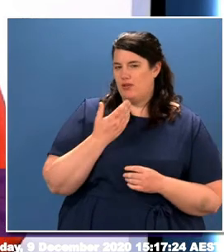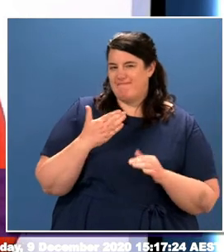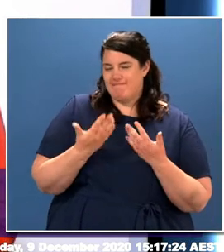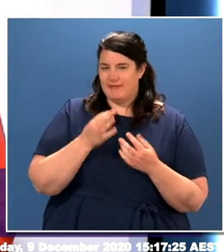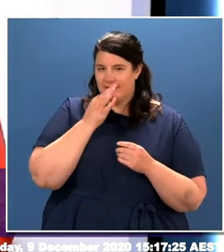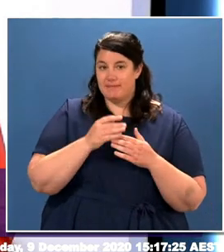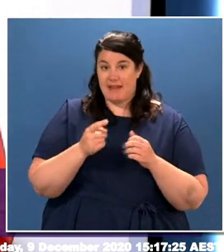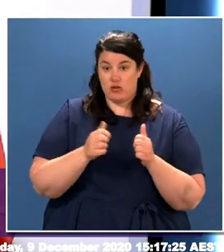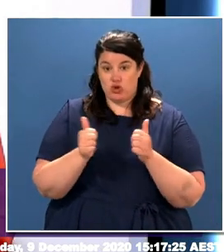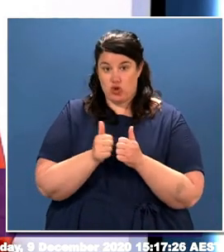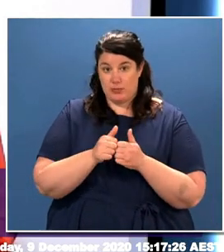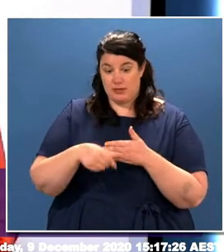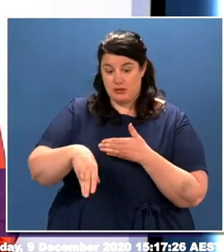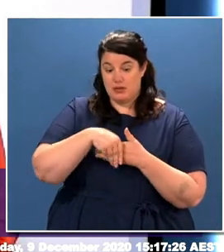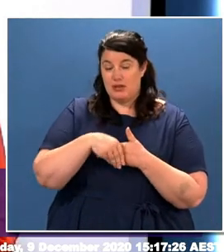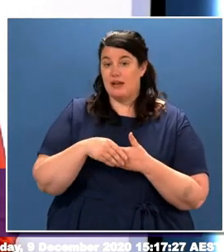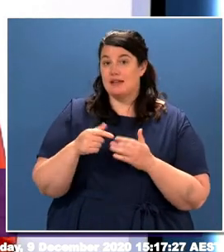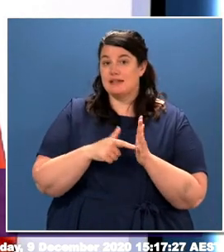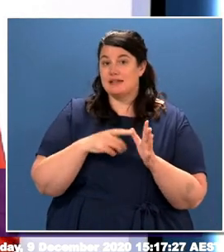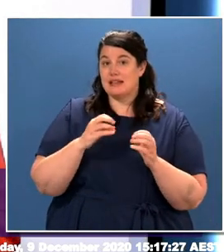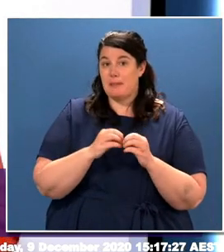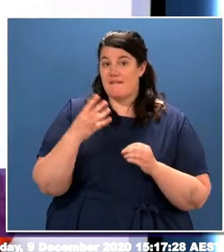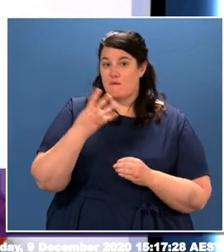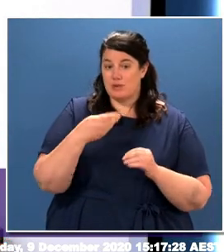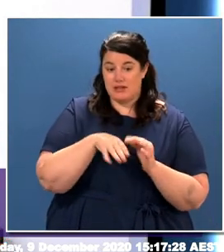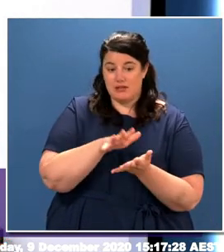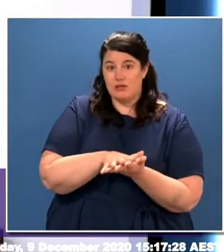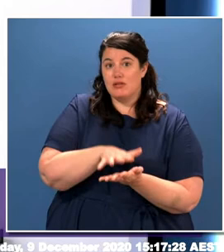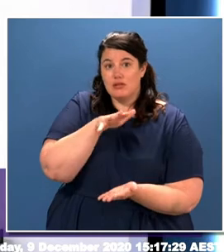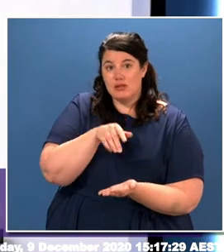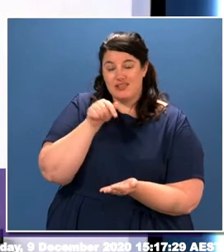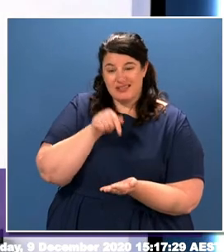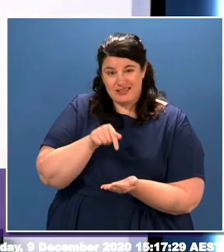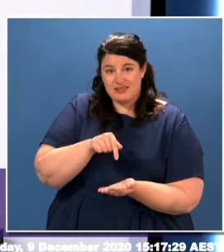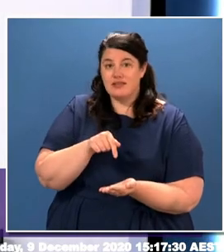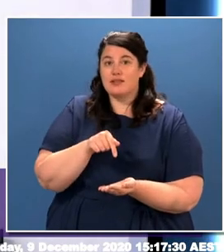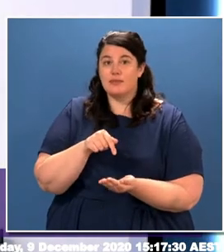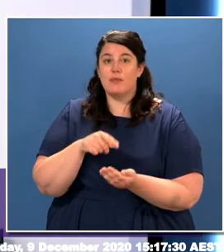You've a document behind tab 14 in the tender bundle, which is the submission